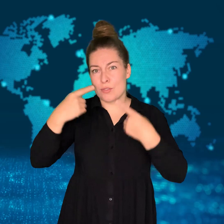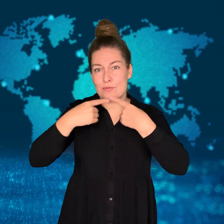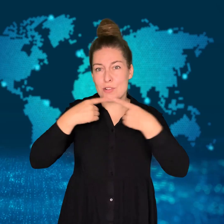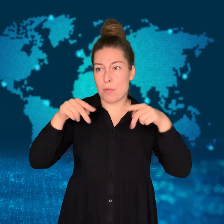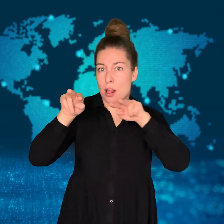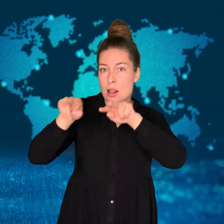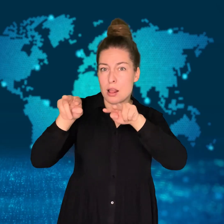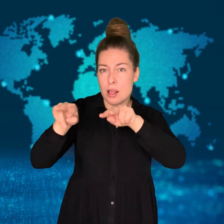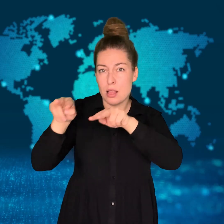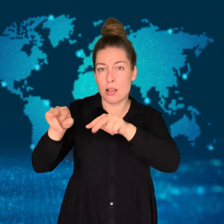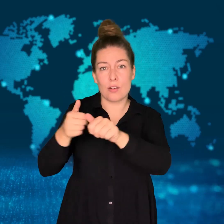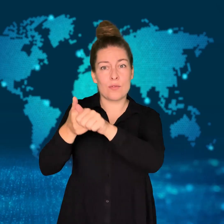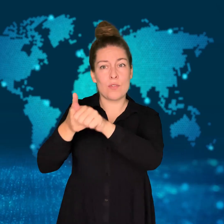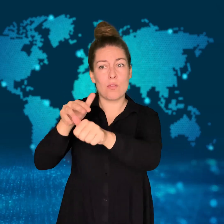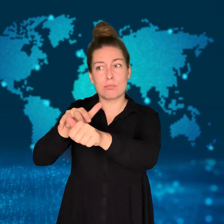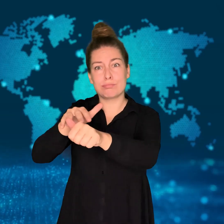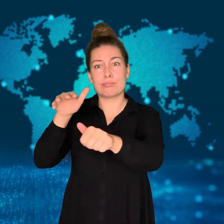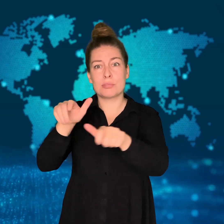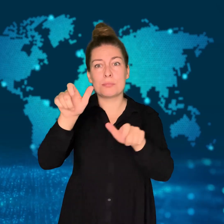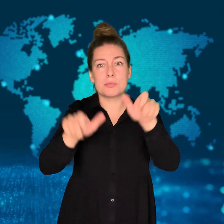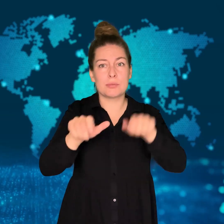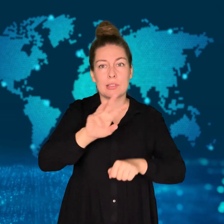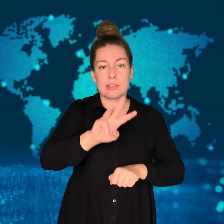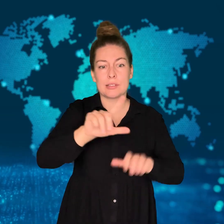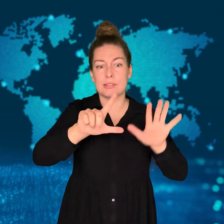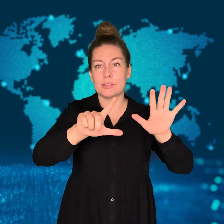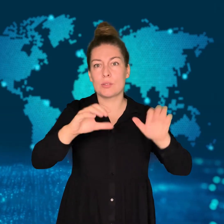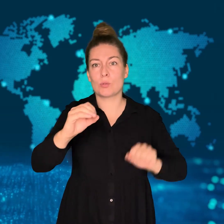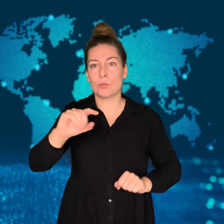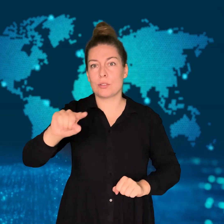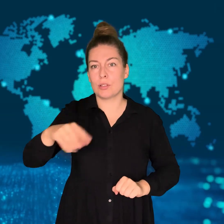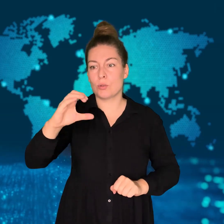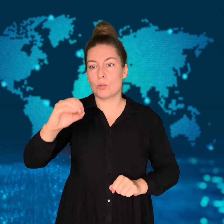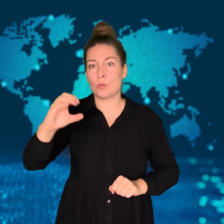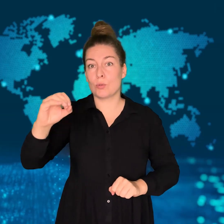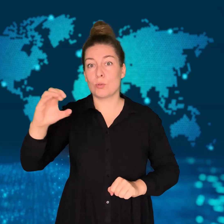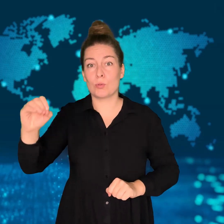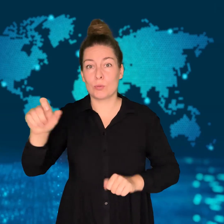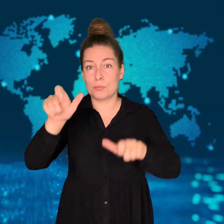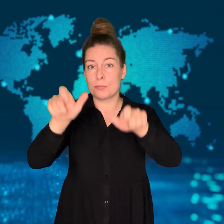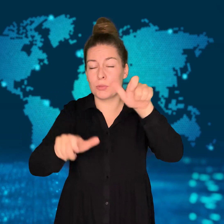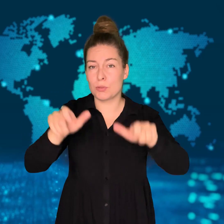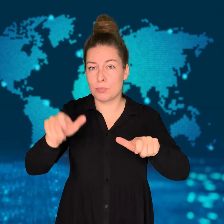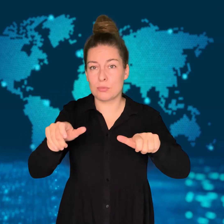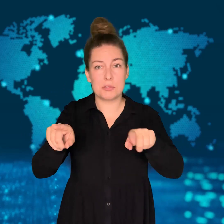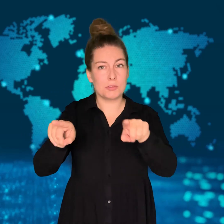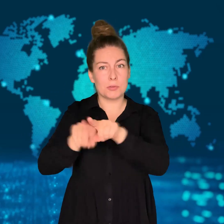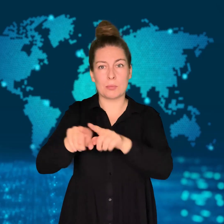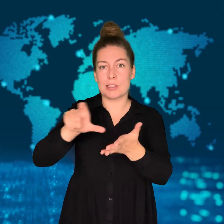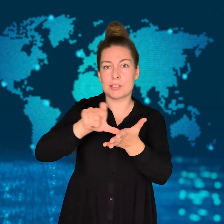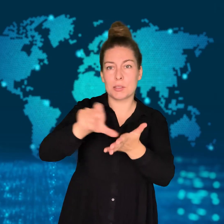Noor mostly posted videos showing dress and makeup styles,